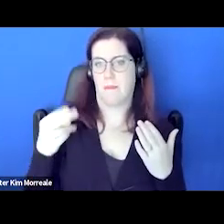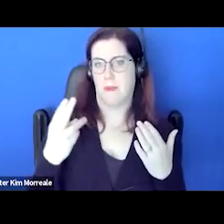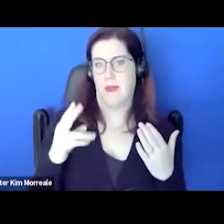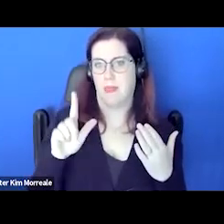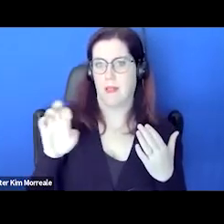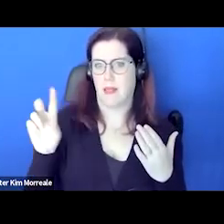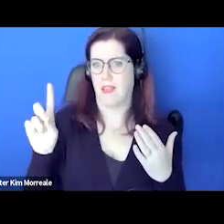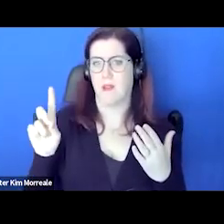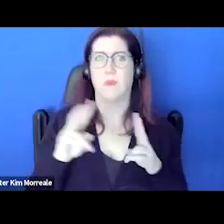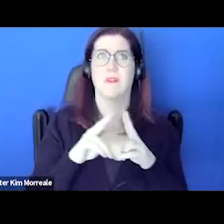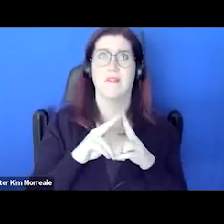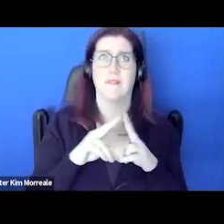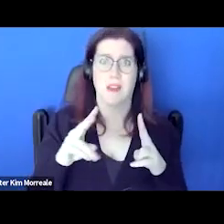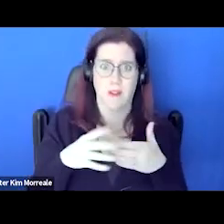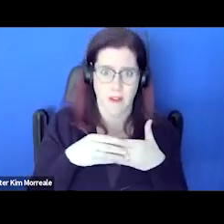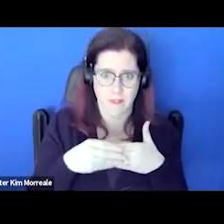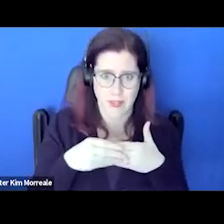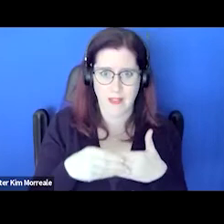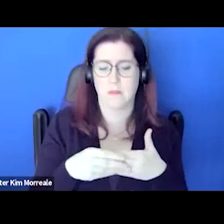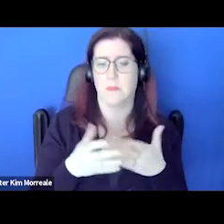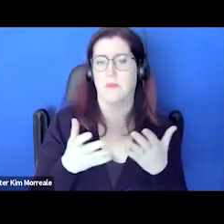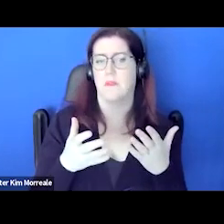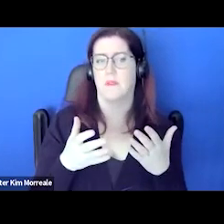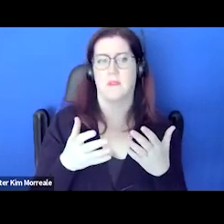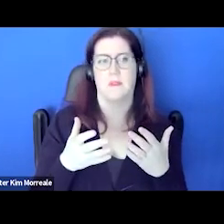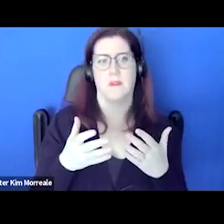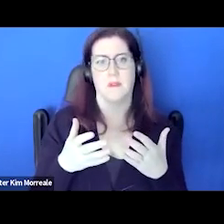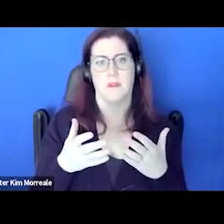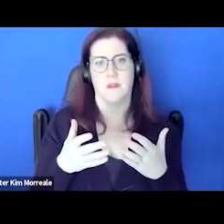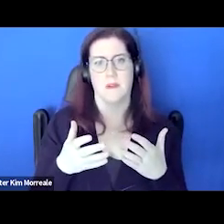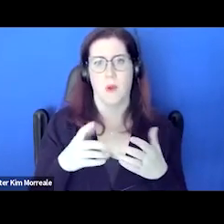and allowed me, when our client disconnected from services,